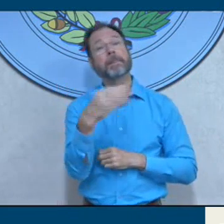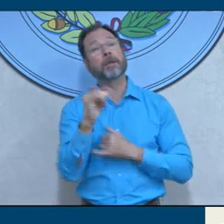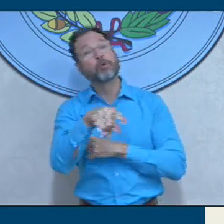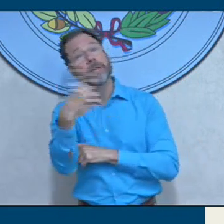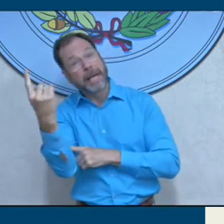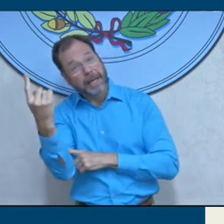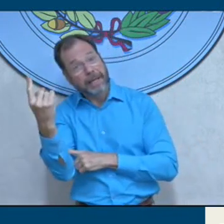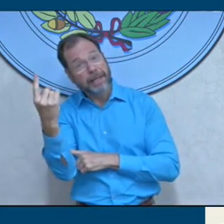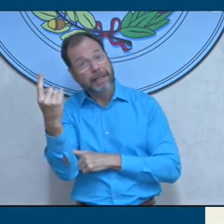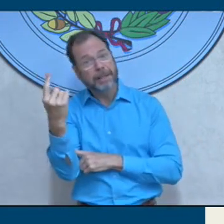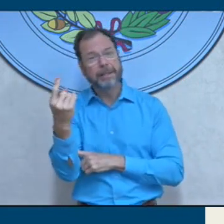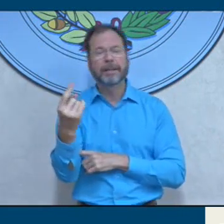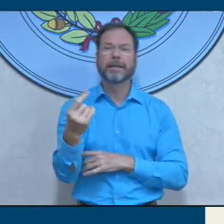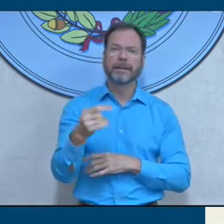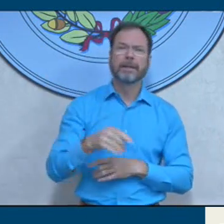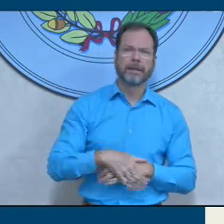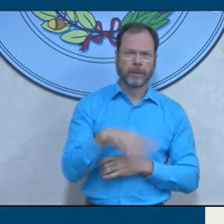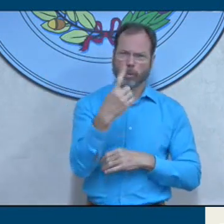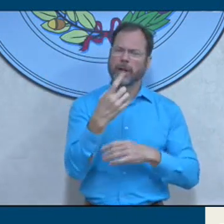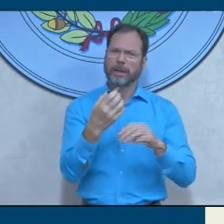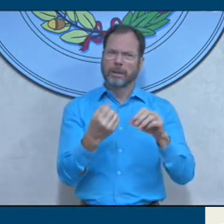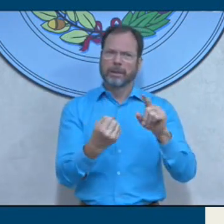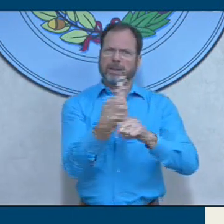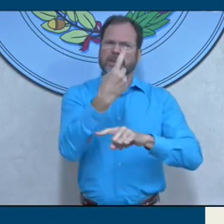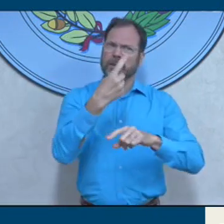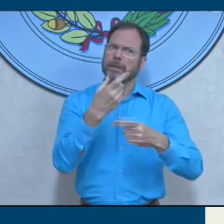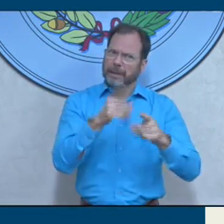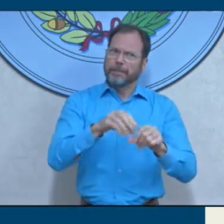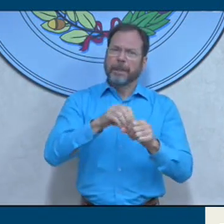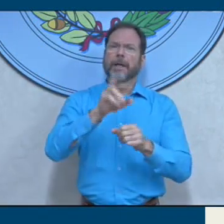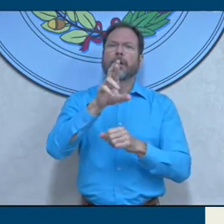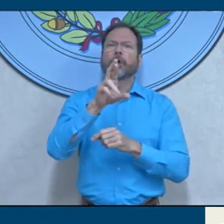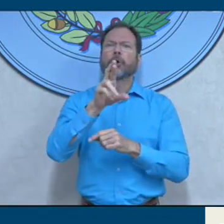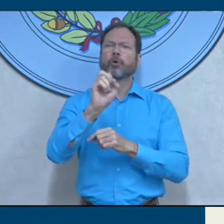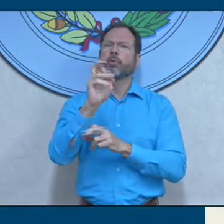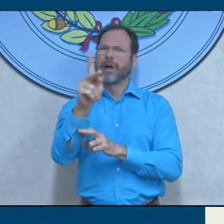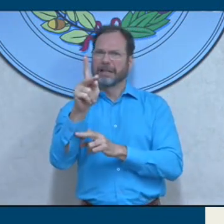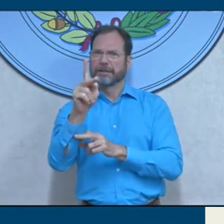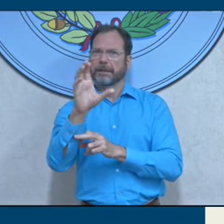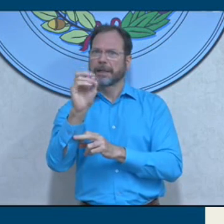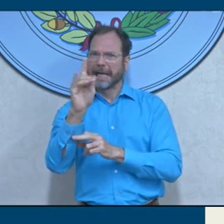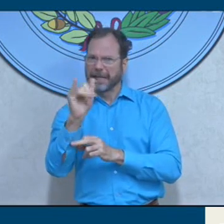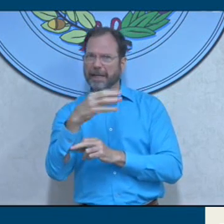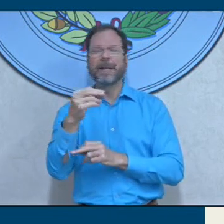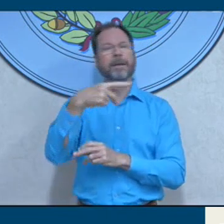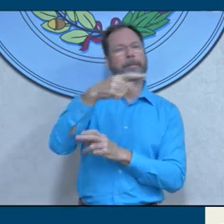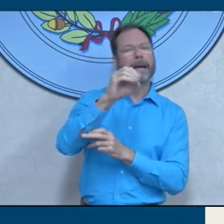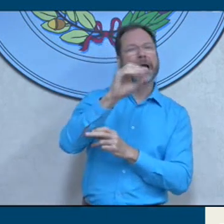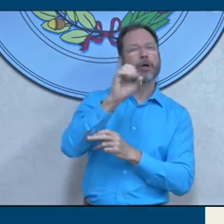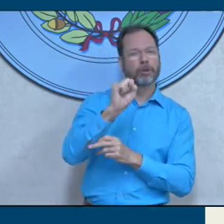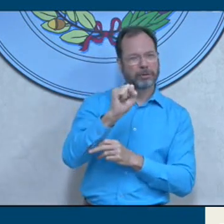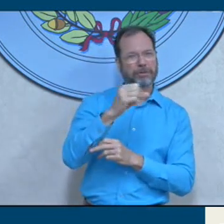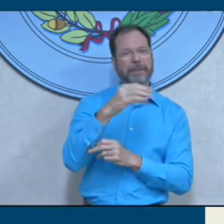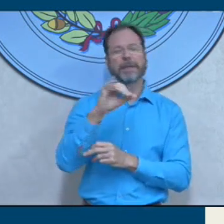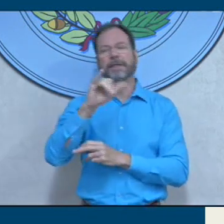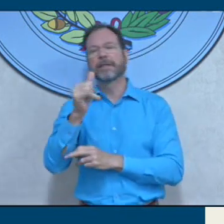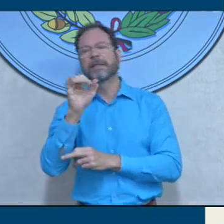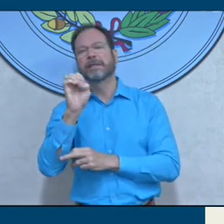SETTINGS MORE INTO LINE TO BEING SAY FOR STANDARDS. I WILL ALSO TELL YOU TODAY THAT